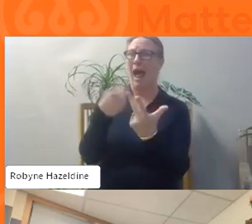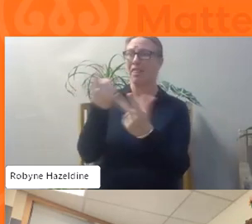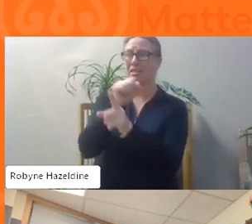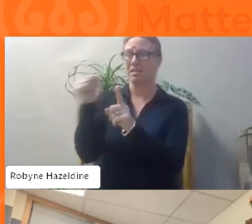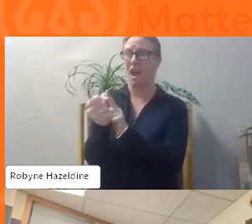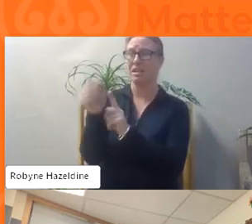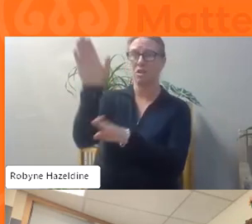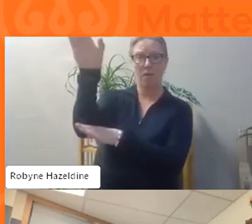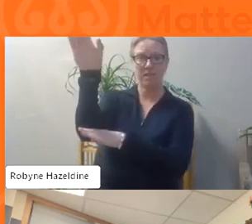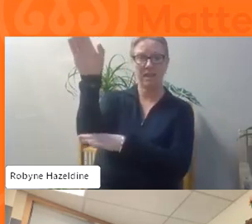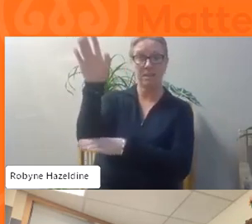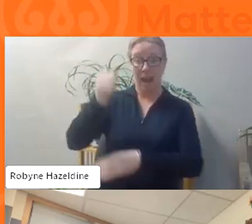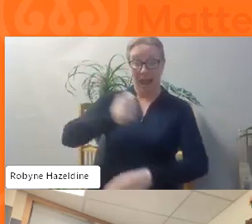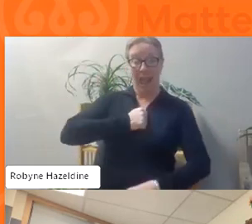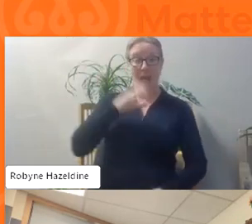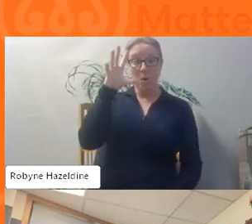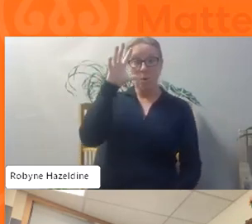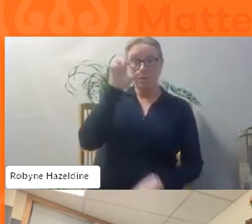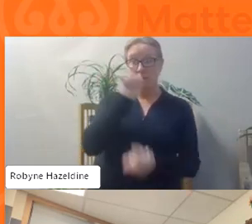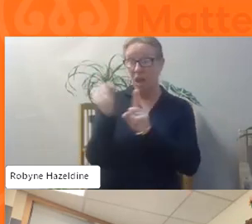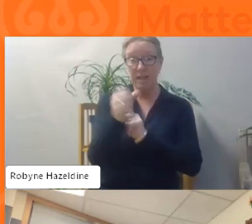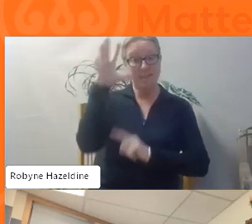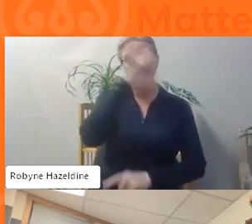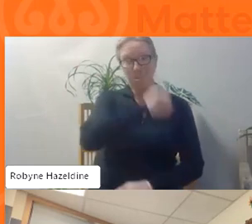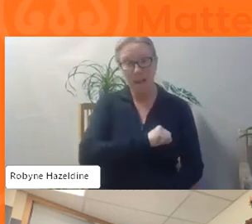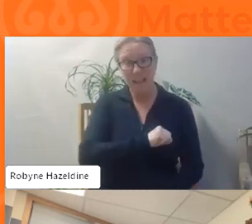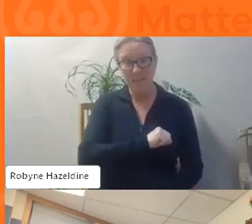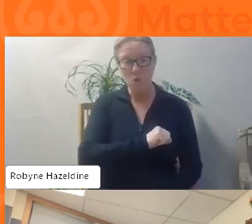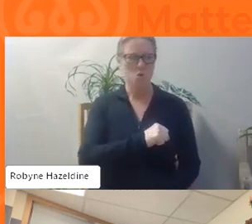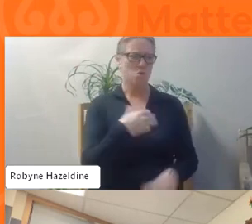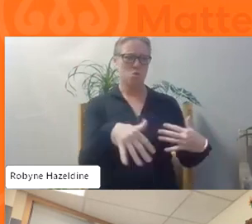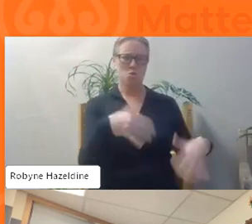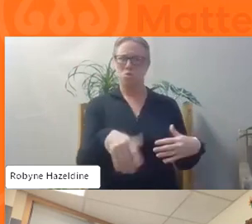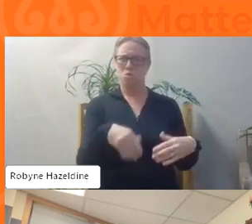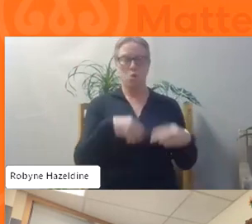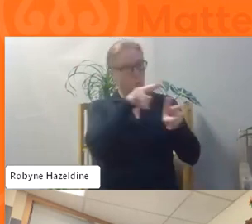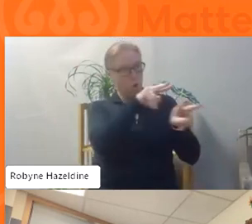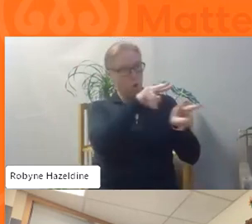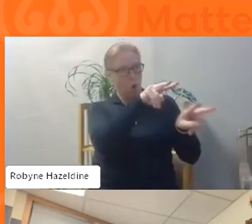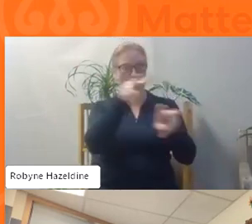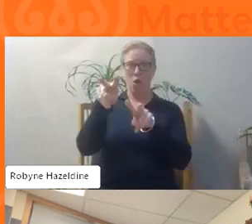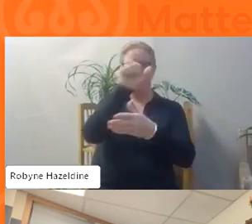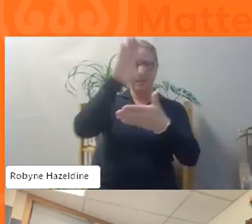believe that. And people say "Mark, that's a bit harsh." Actually you look out there, the experience of people, that's exactly what